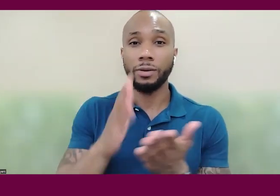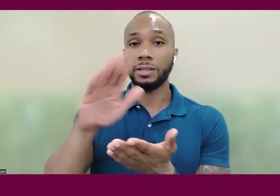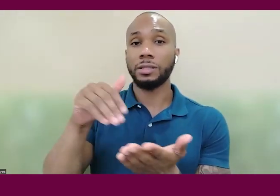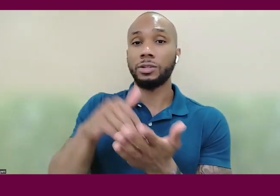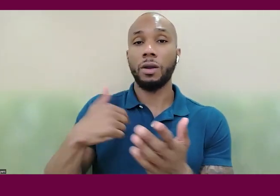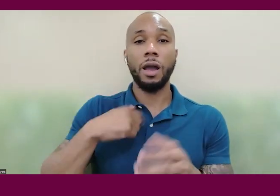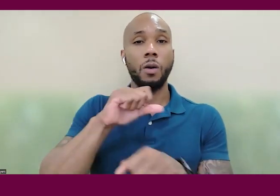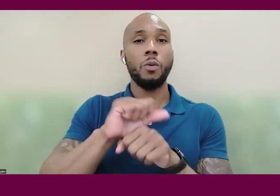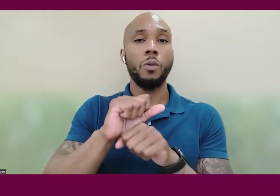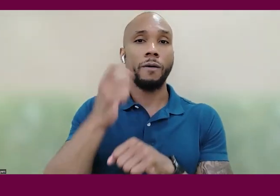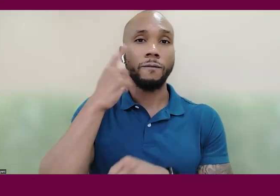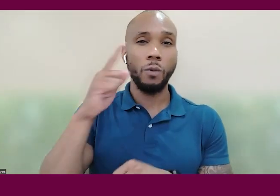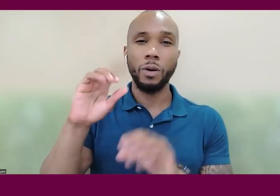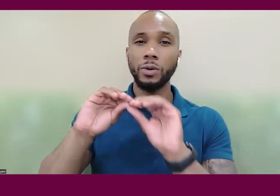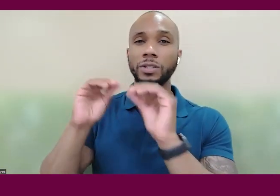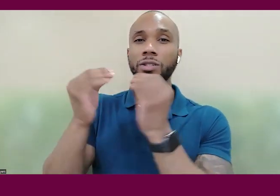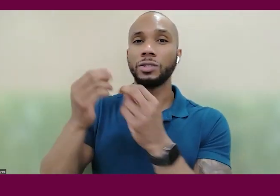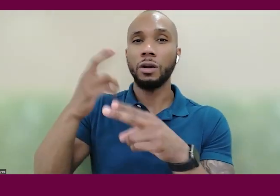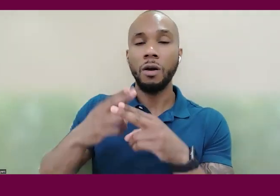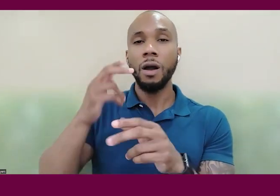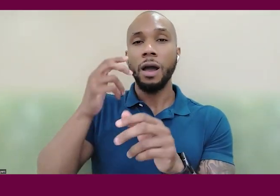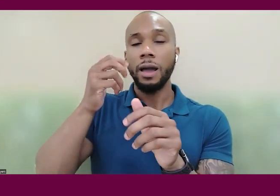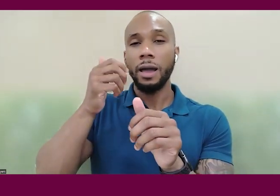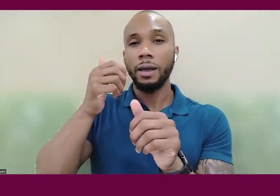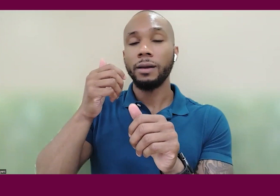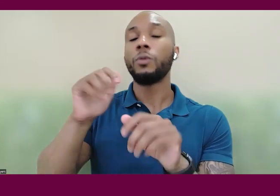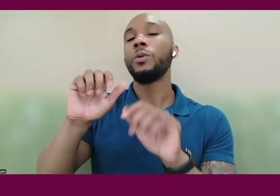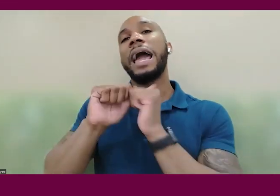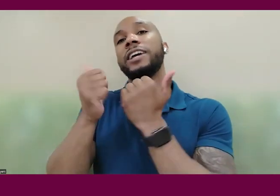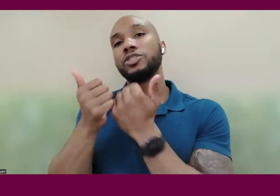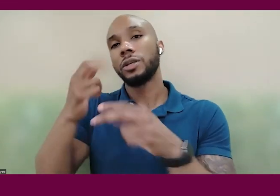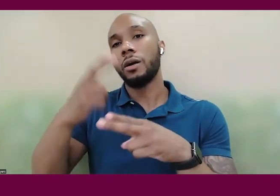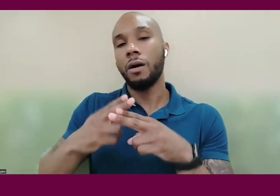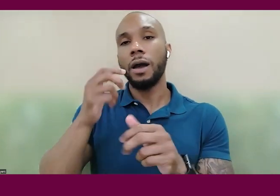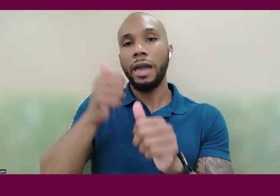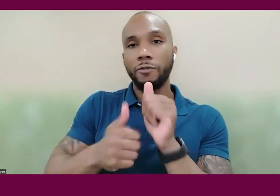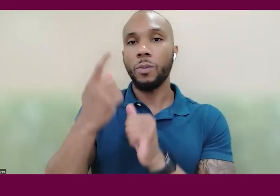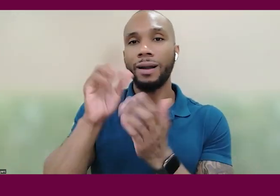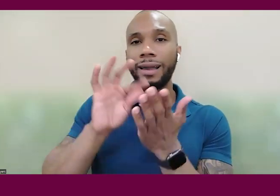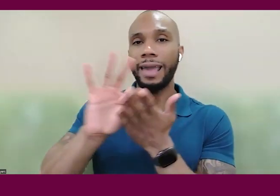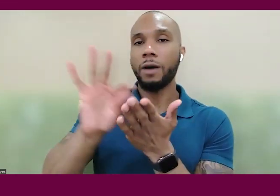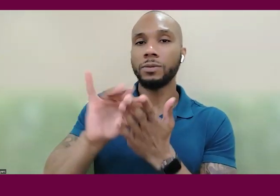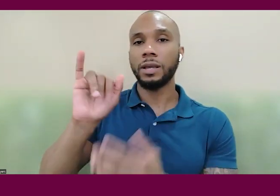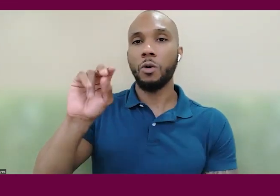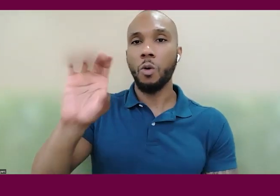I work for an organization called or an agency called Everybody Counts, Incorporated, that